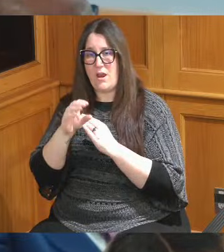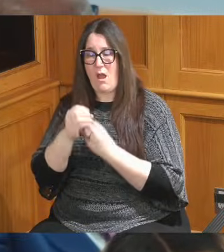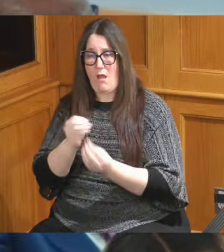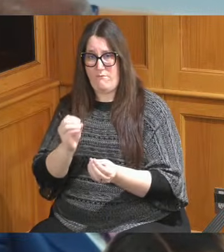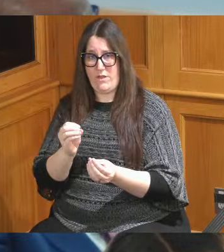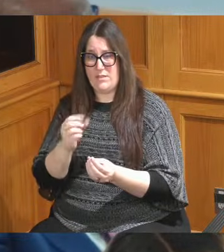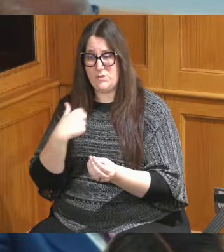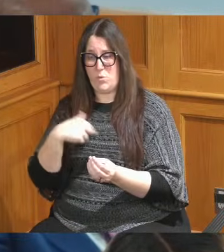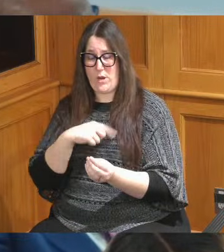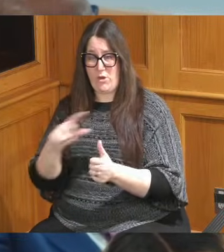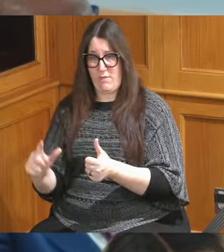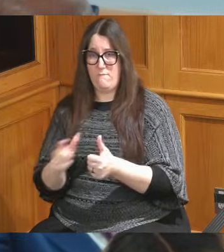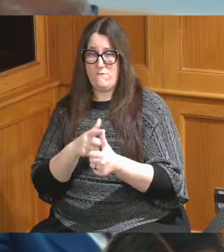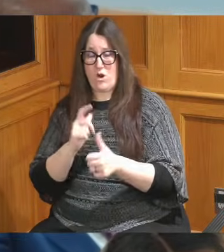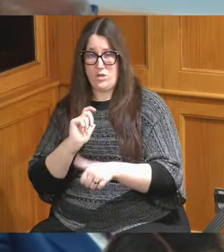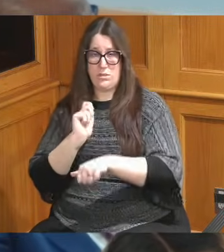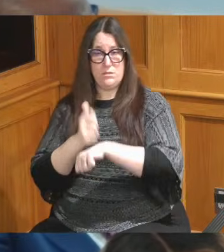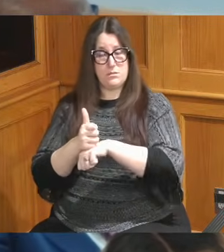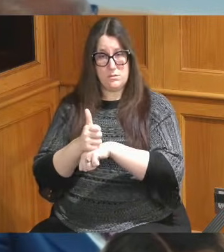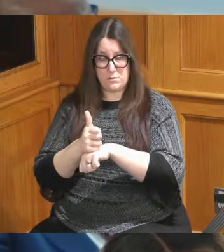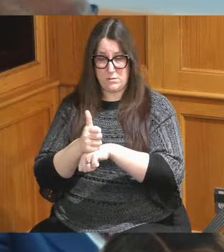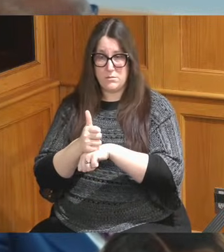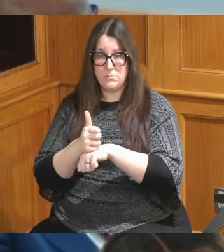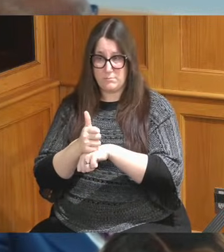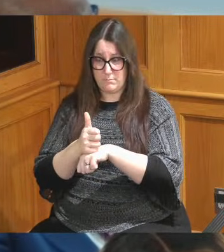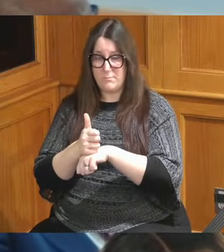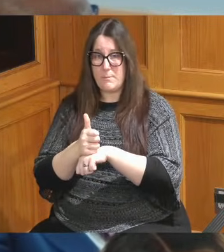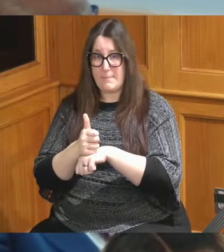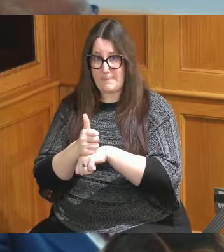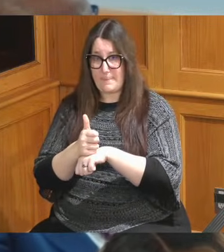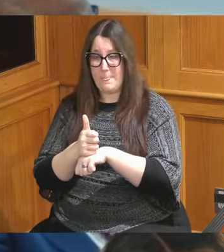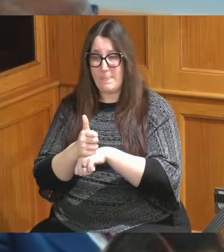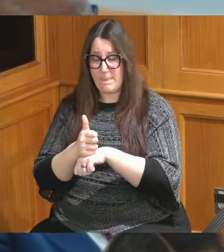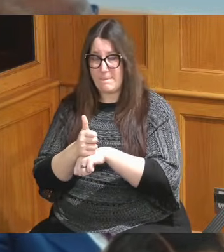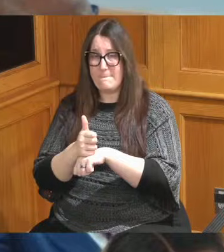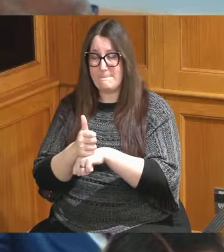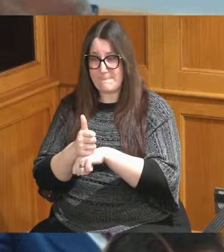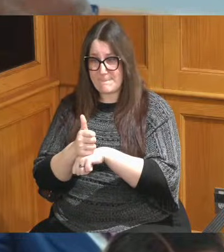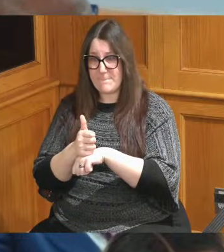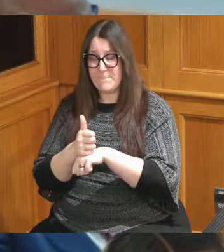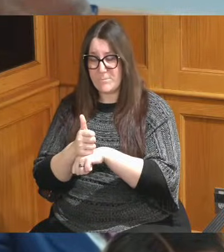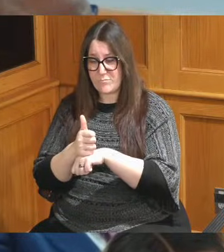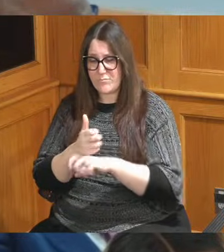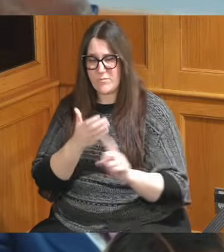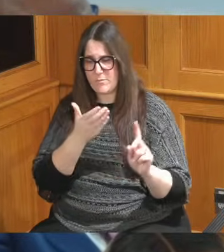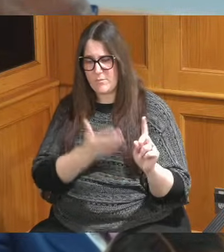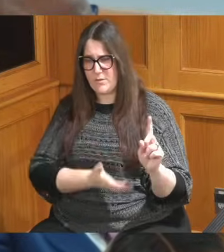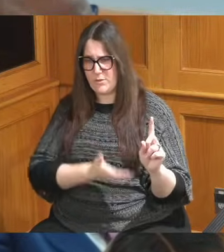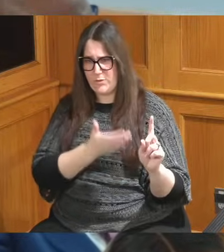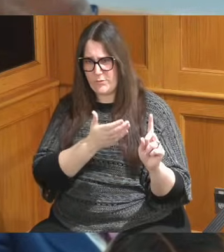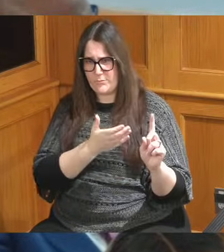we are the the we are we are the blueprint. But Trina Jackson, when you think of her,